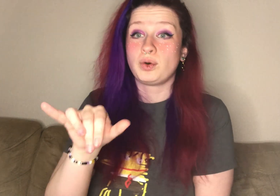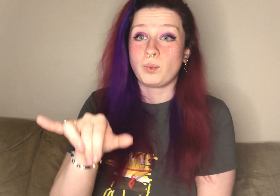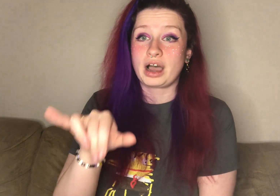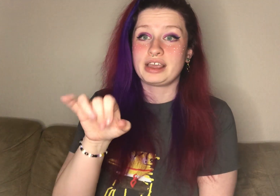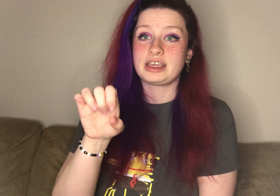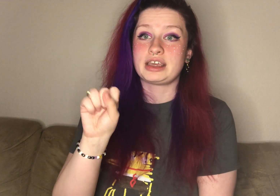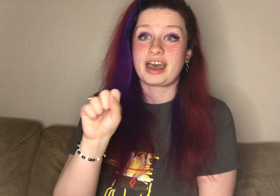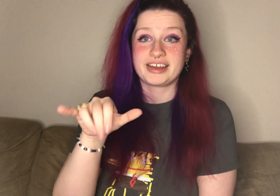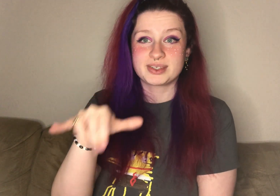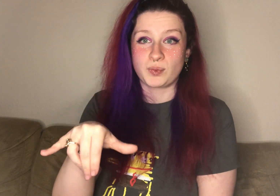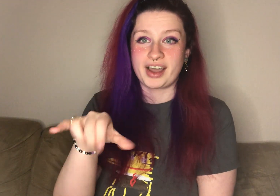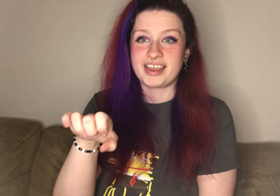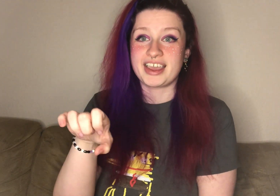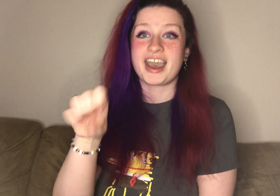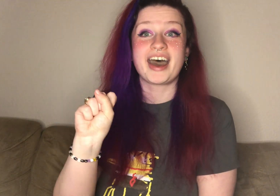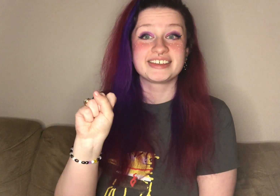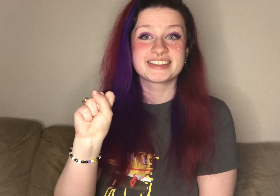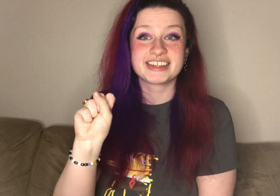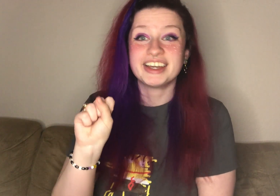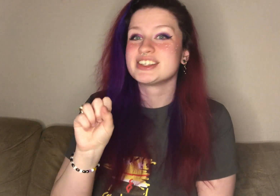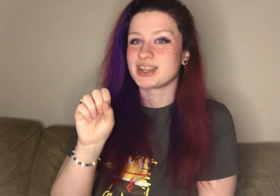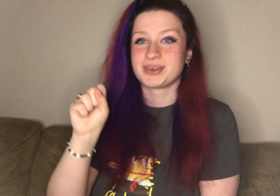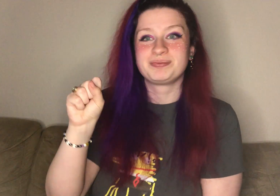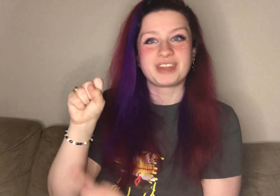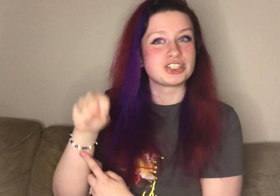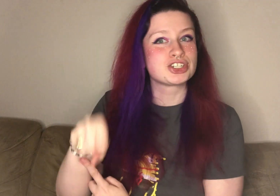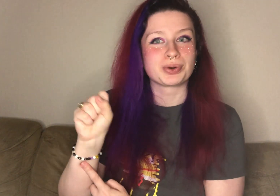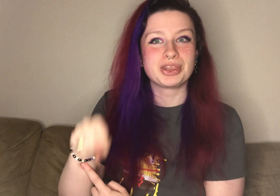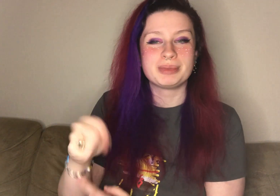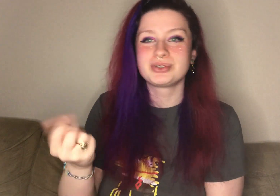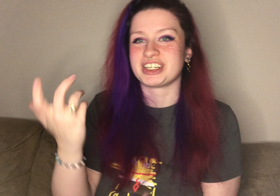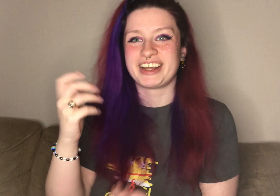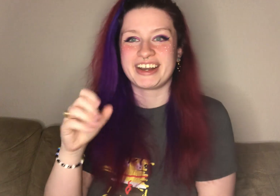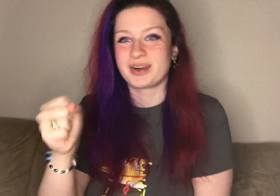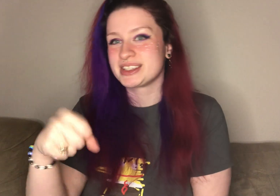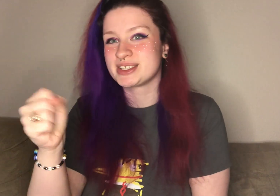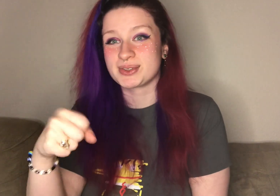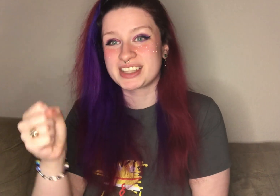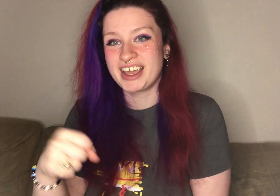y-e-s y-e-s so they just shortened the motion and now it's its own sign